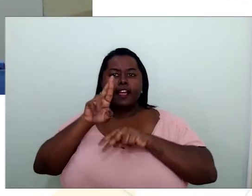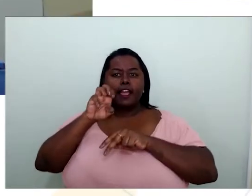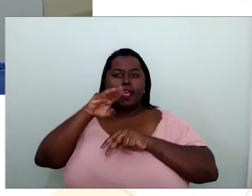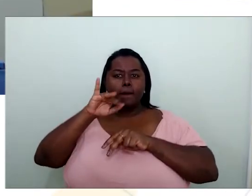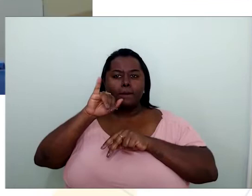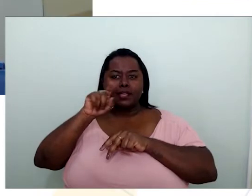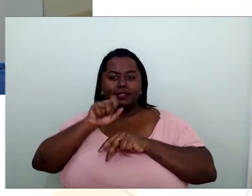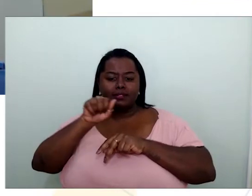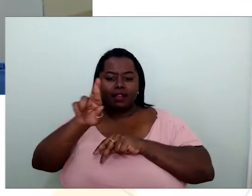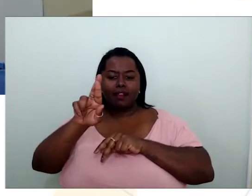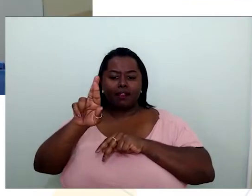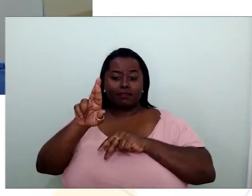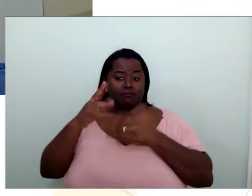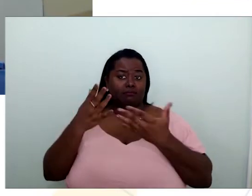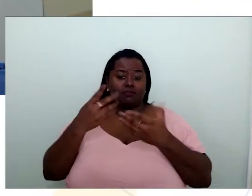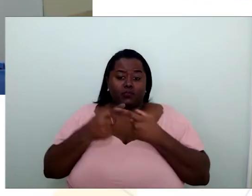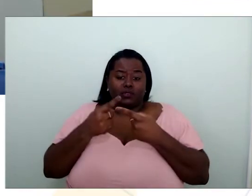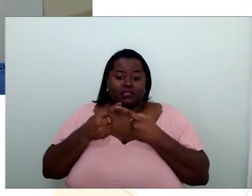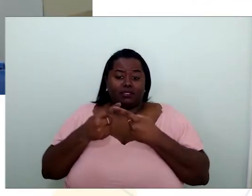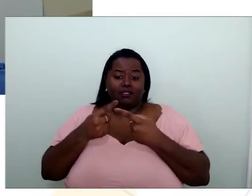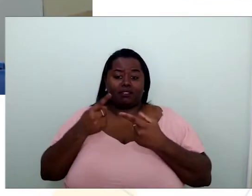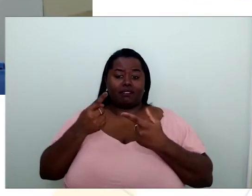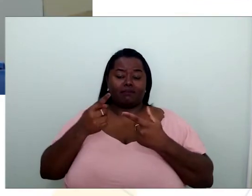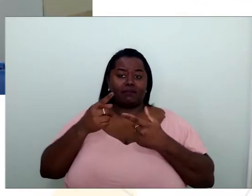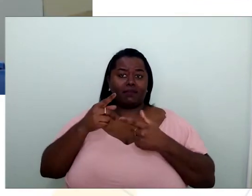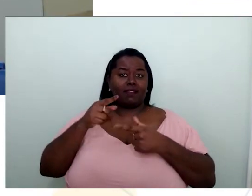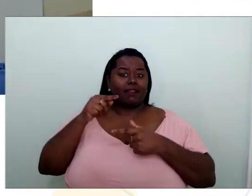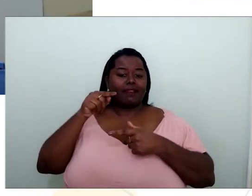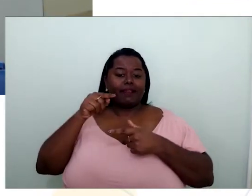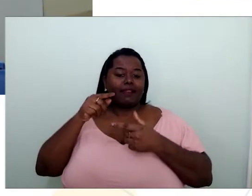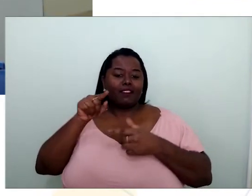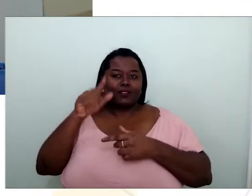revision and remixing thing is another and other contentious issue they, you